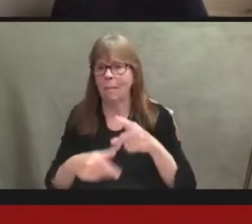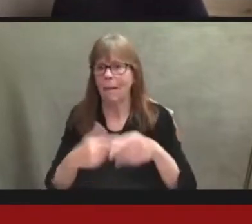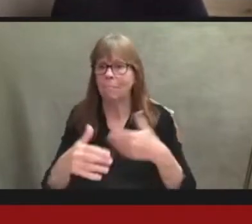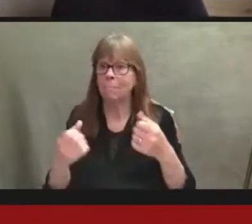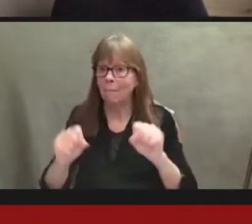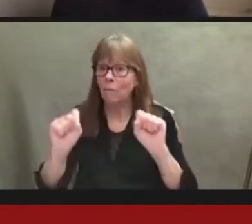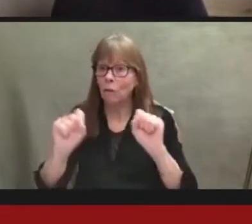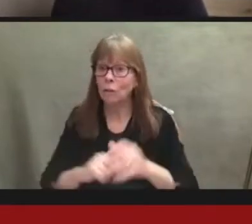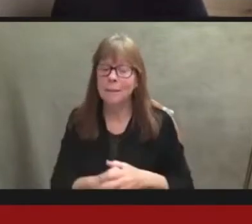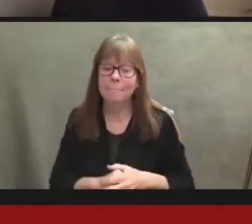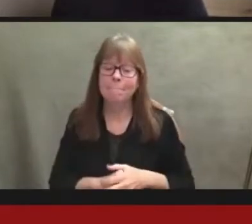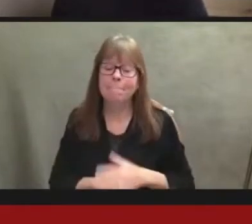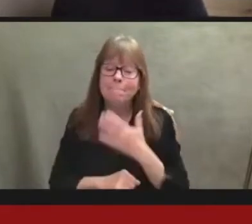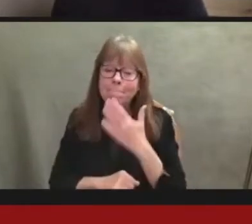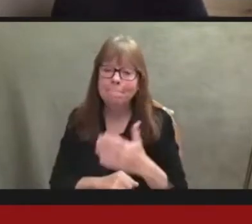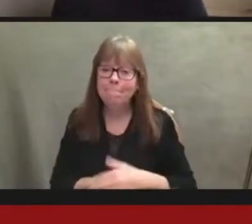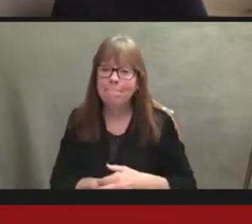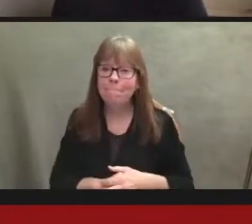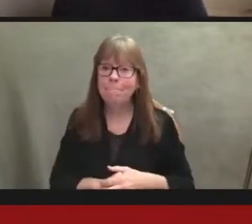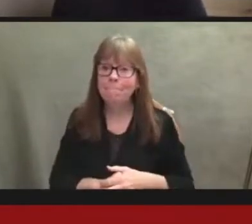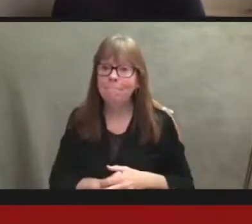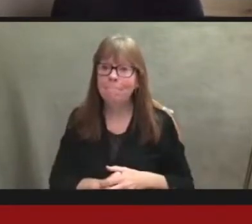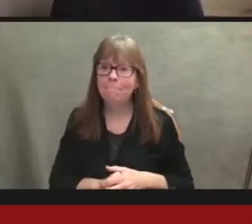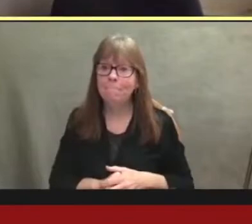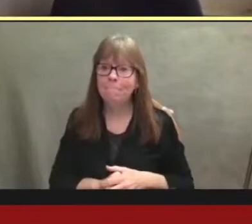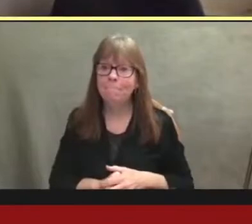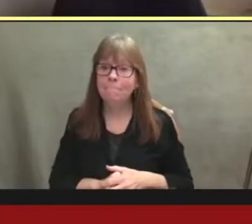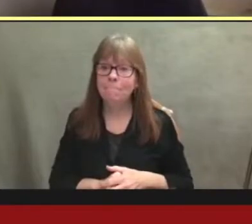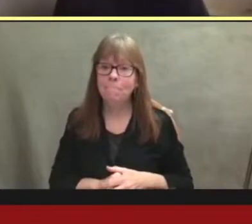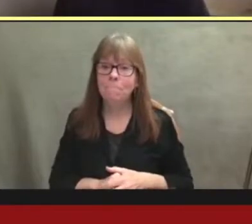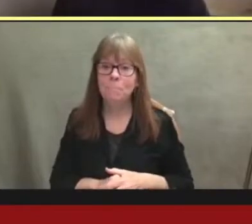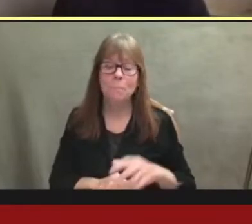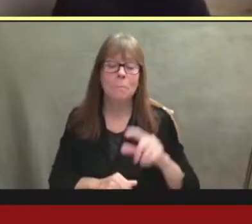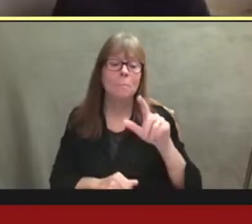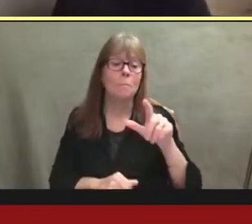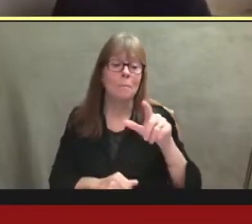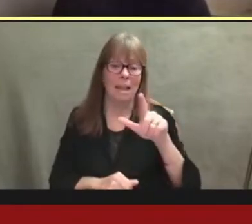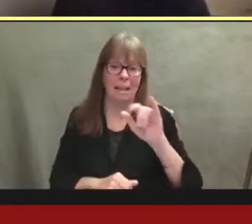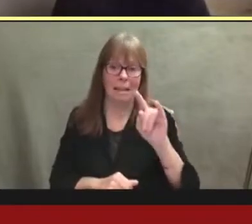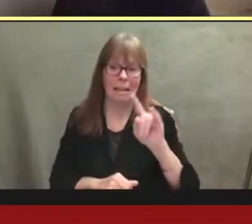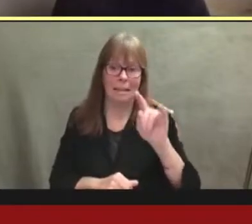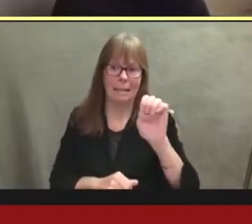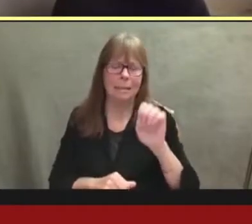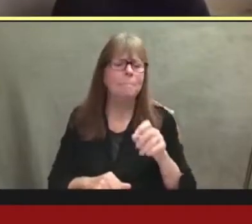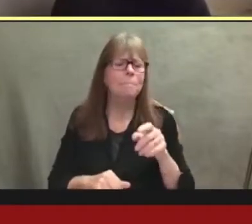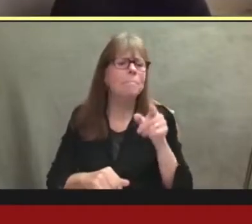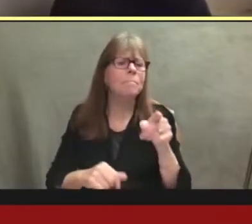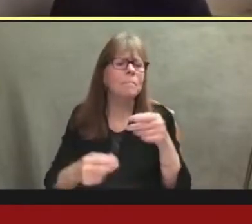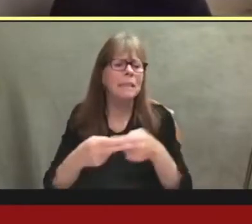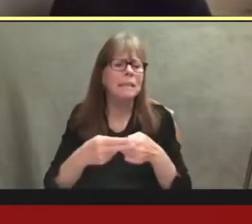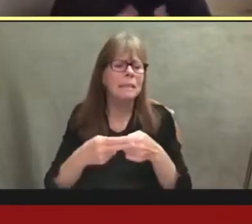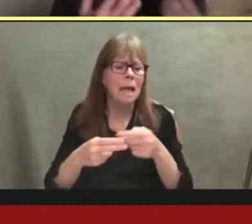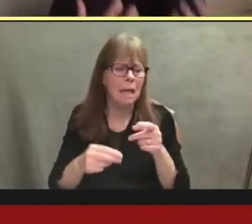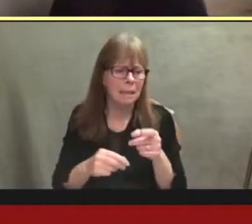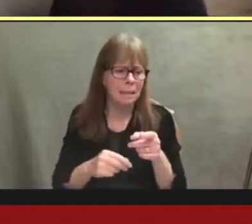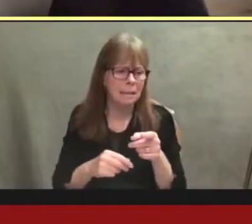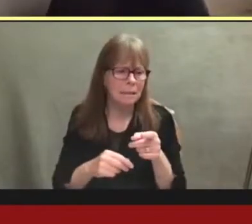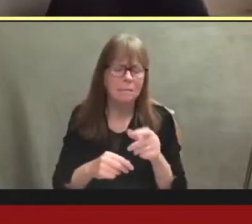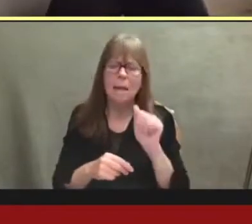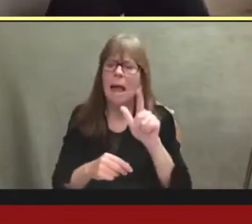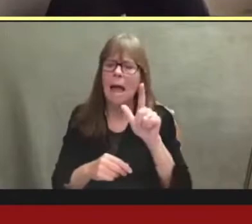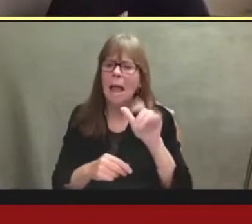Lizzie ZUDOCK: So the second slide deals with allyship.